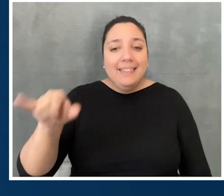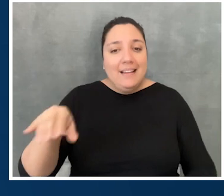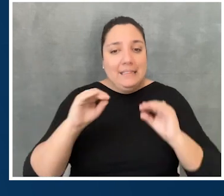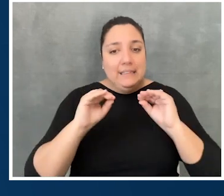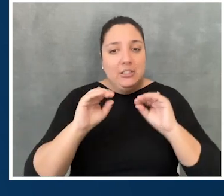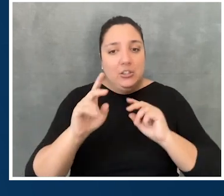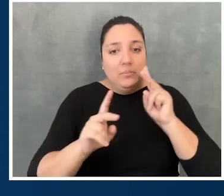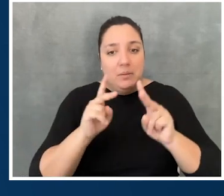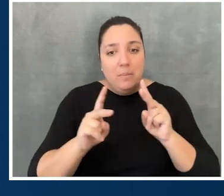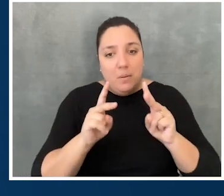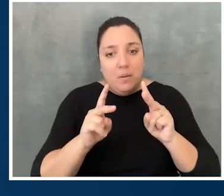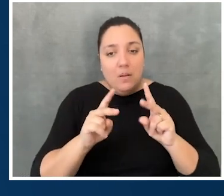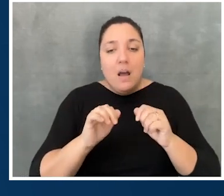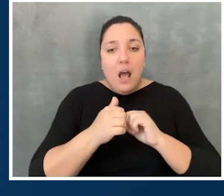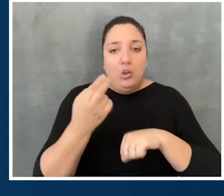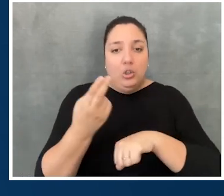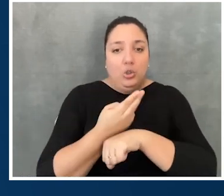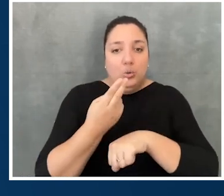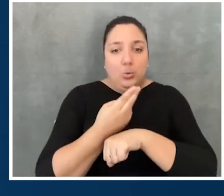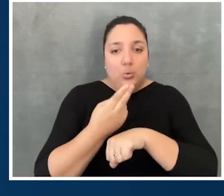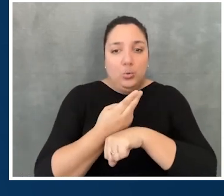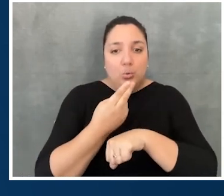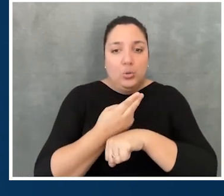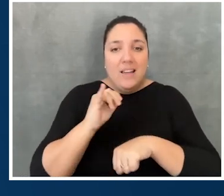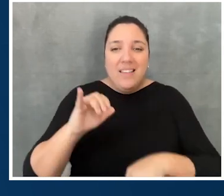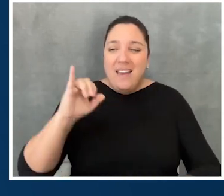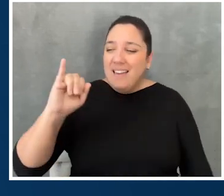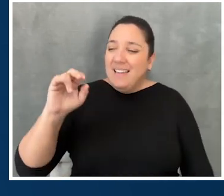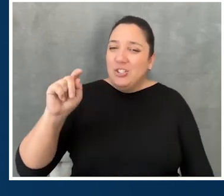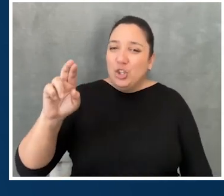how to use the Inter-American Commission